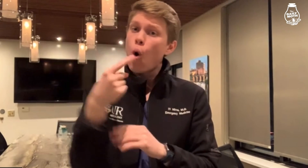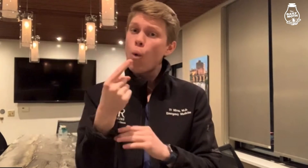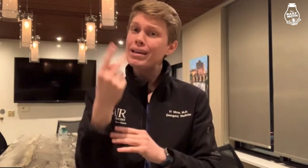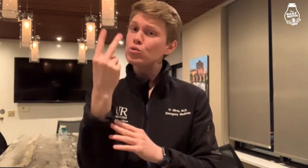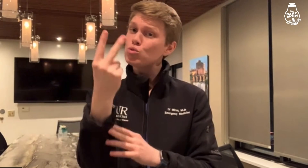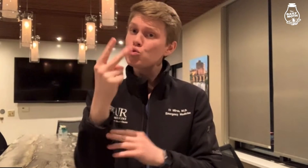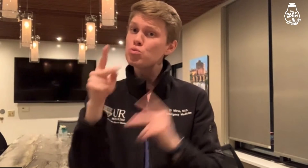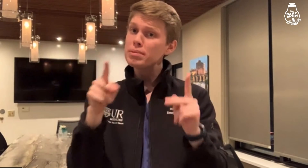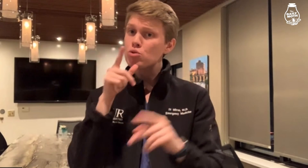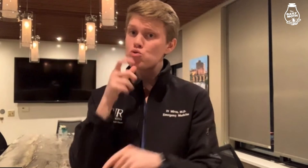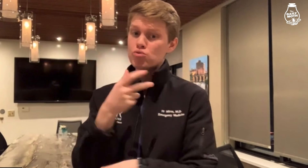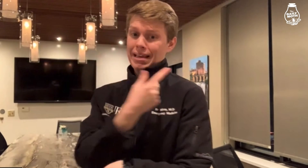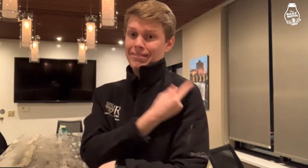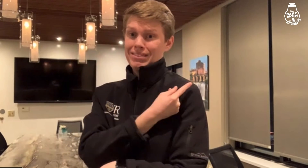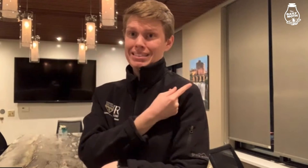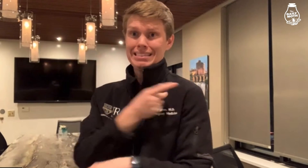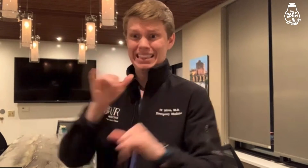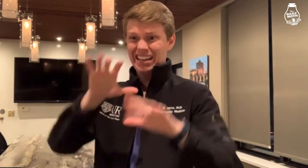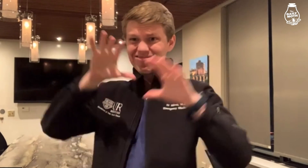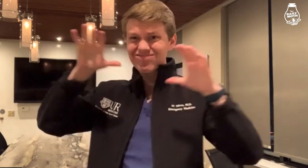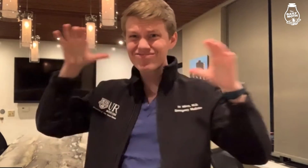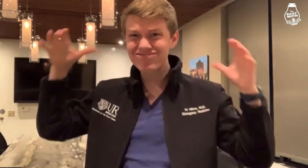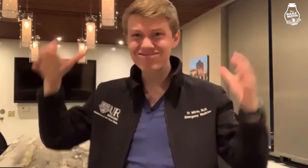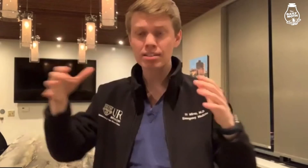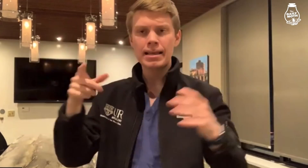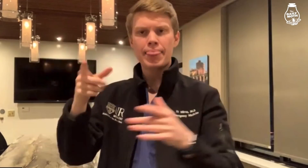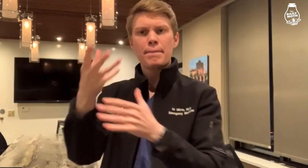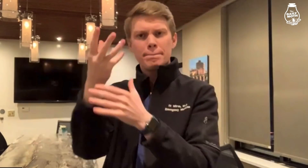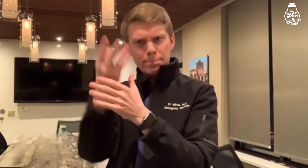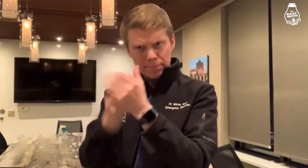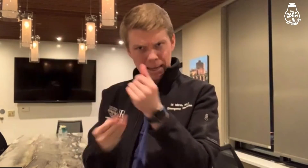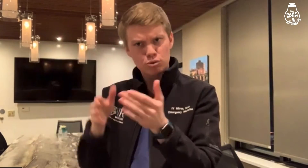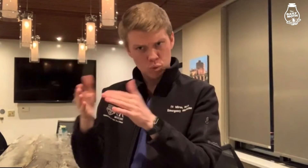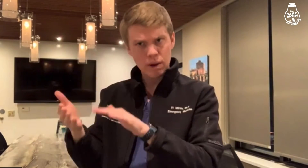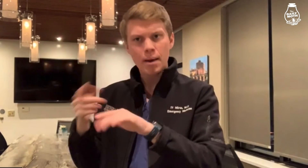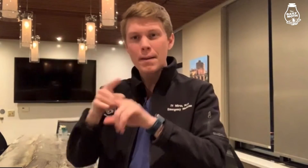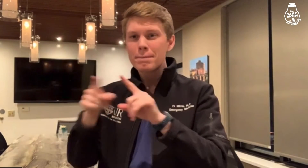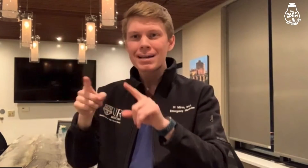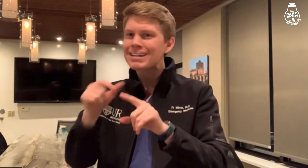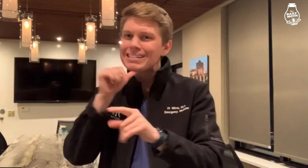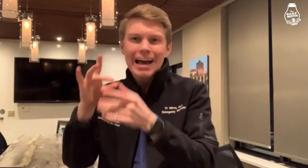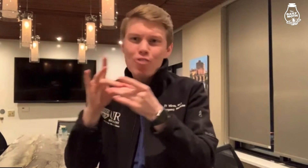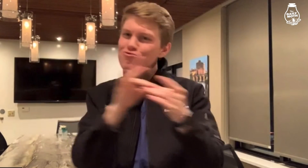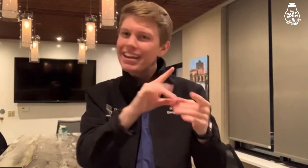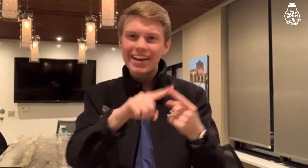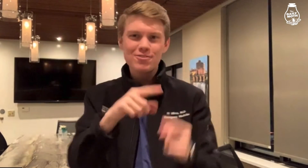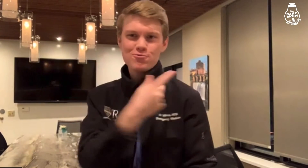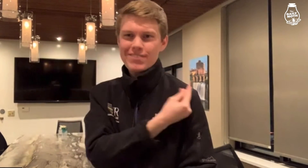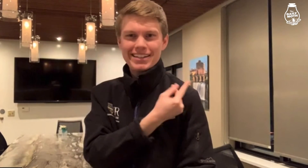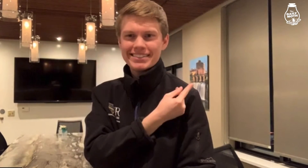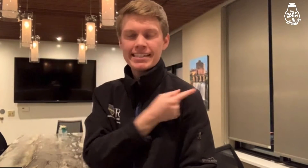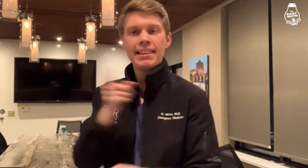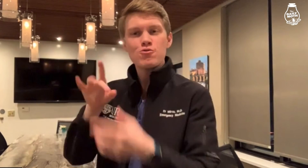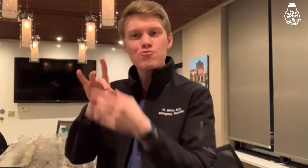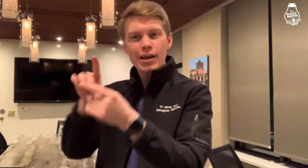There were only two people who received the vaccine who died, but it was unrelated to the vaccine.